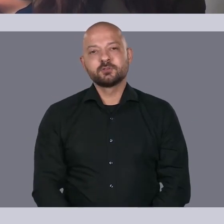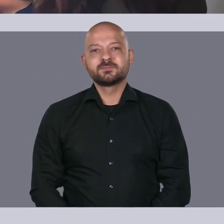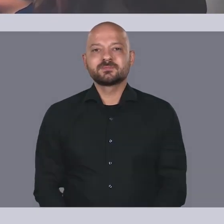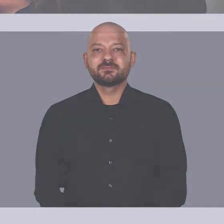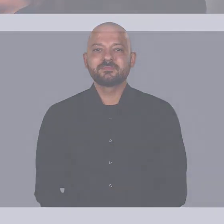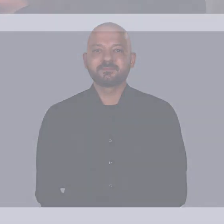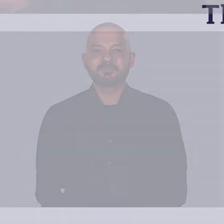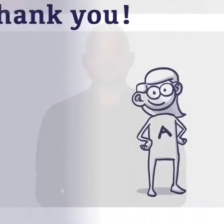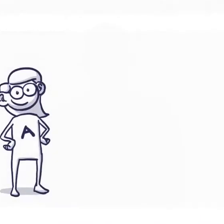Thank you so much.